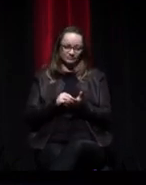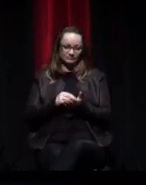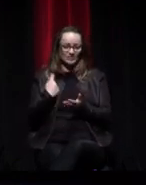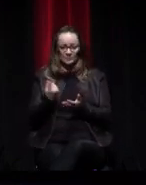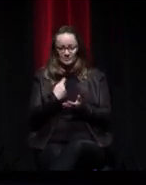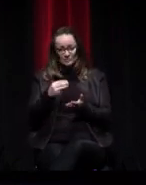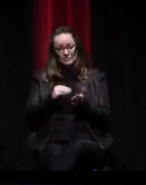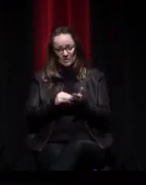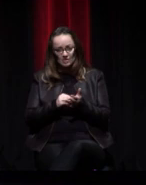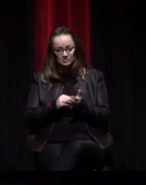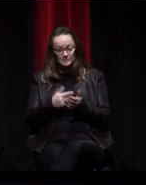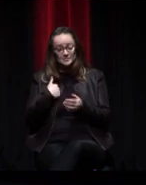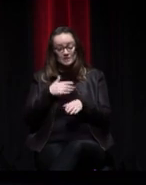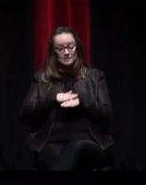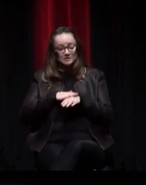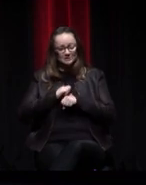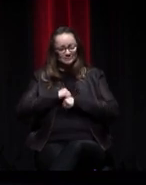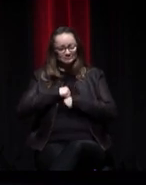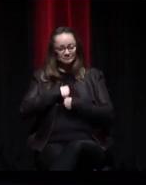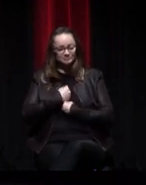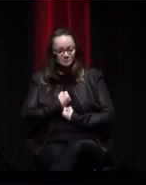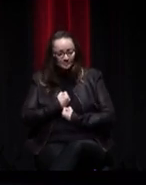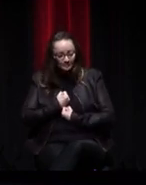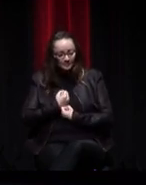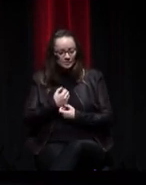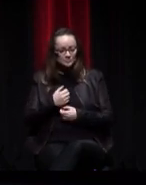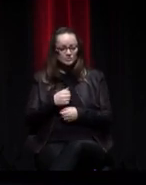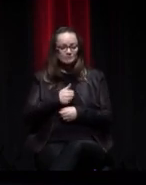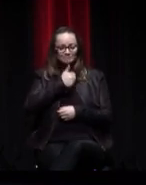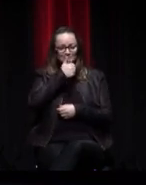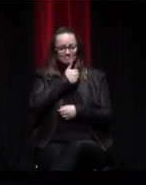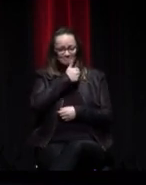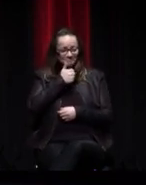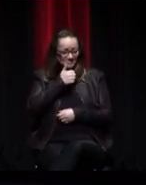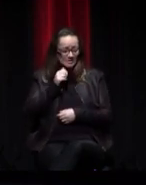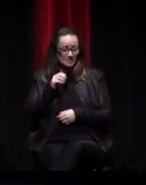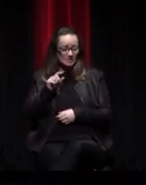And I make a sacrifice of touching a subject of this kind.